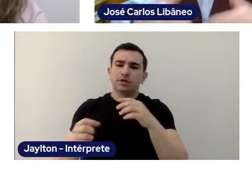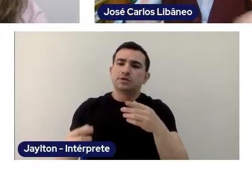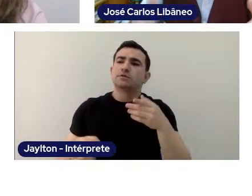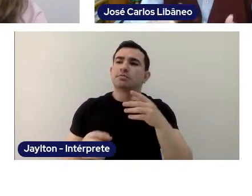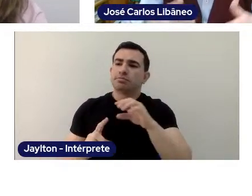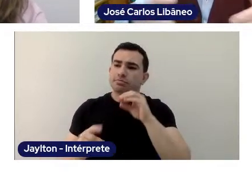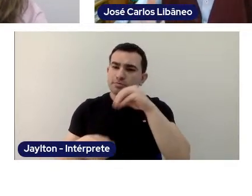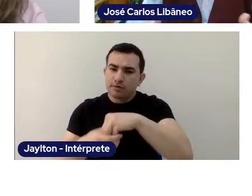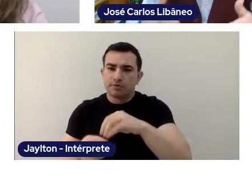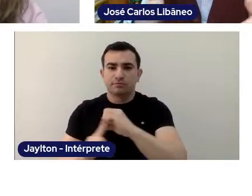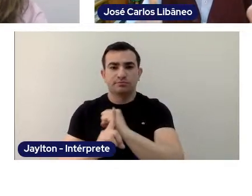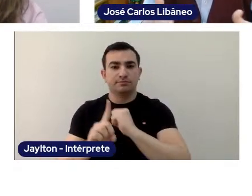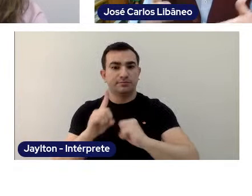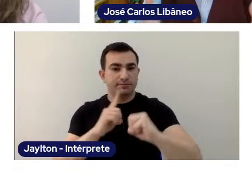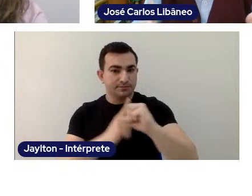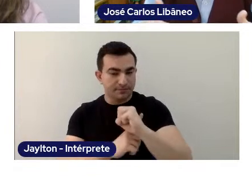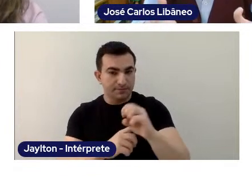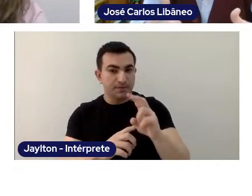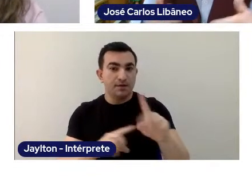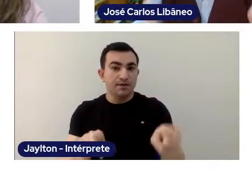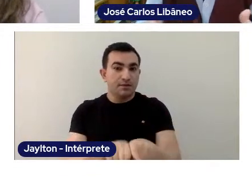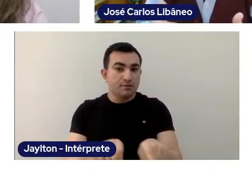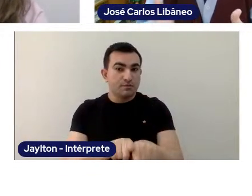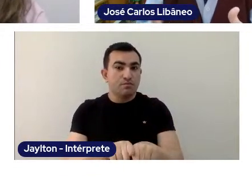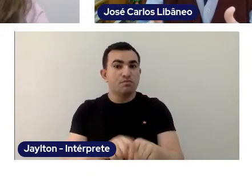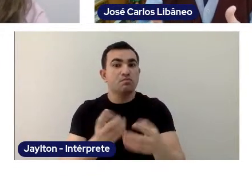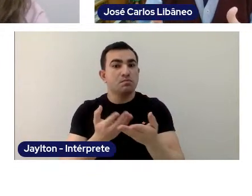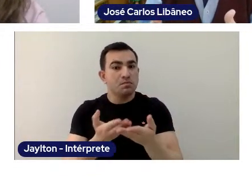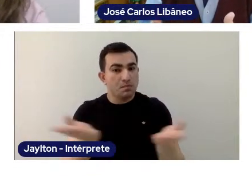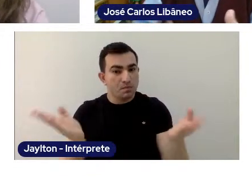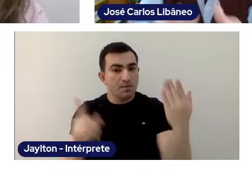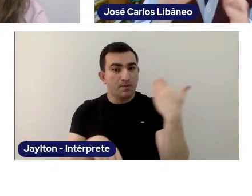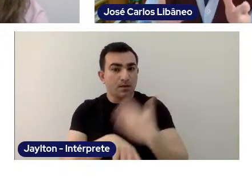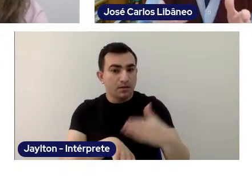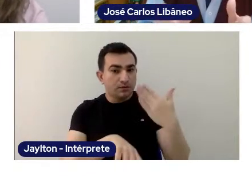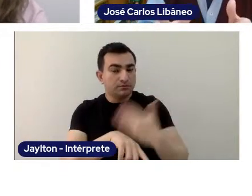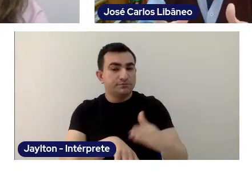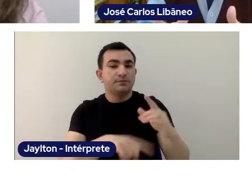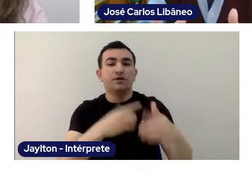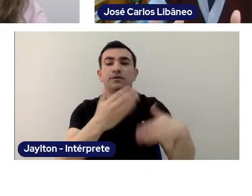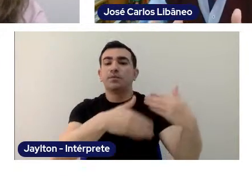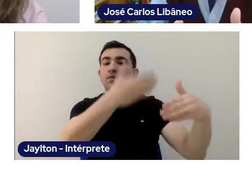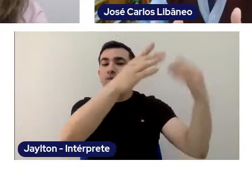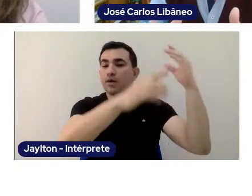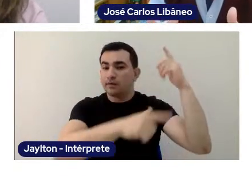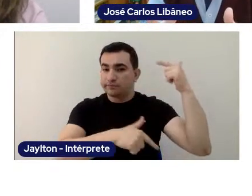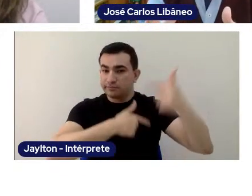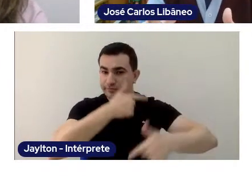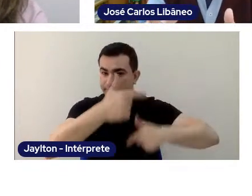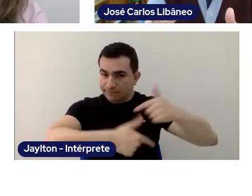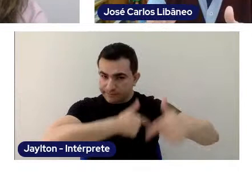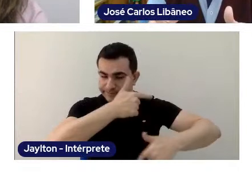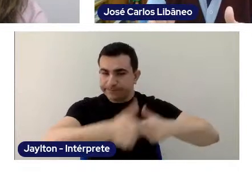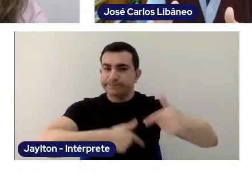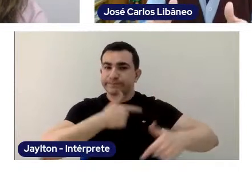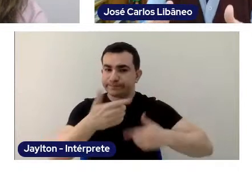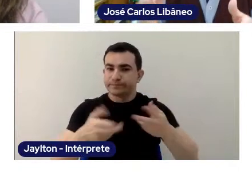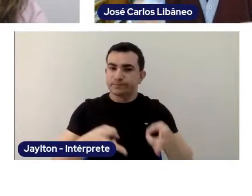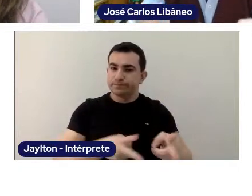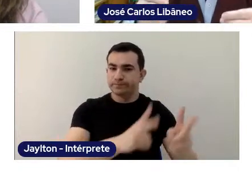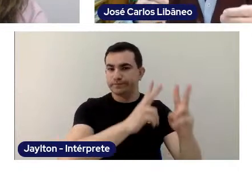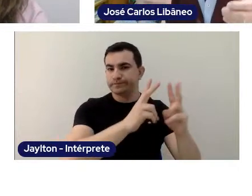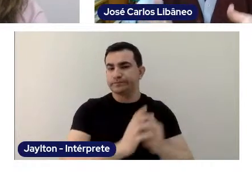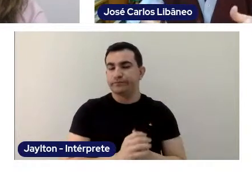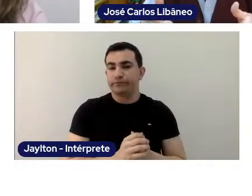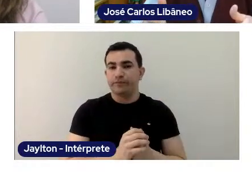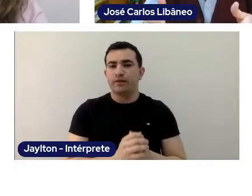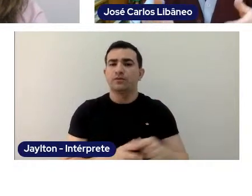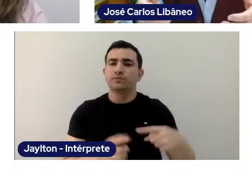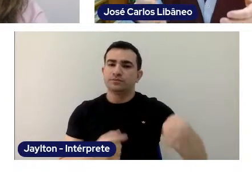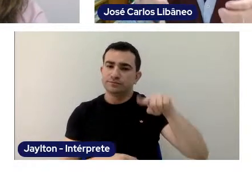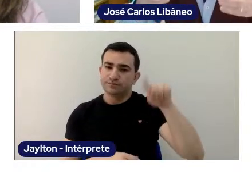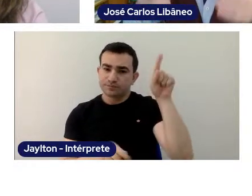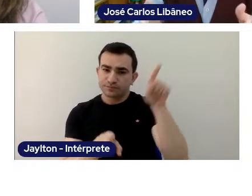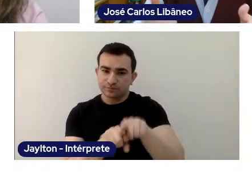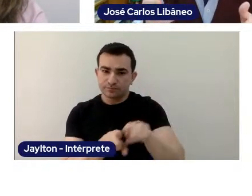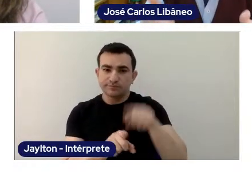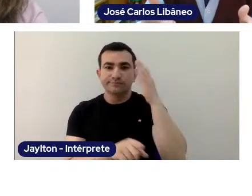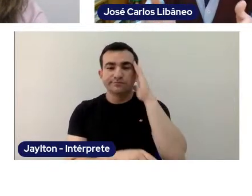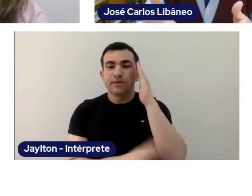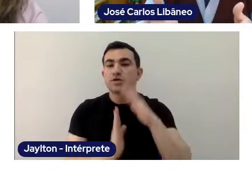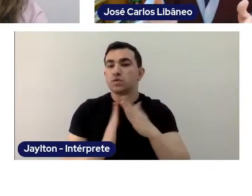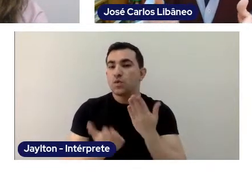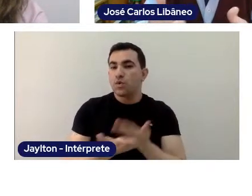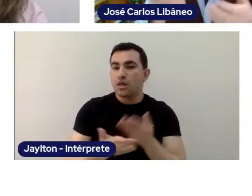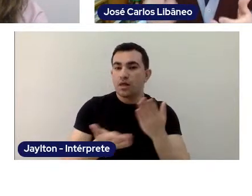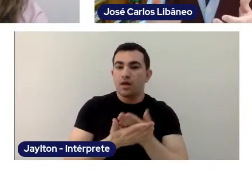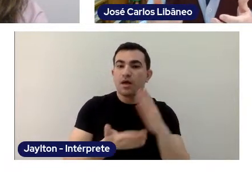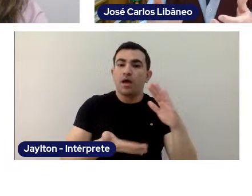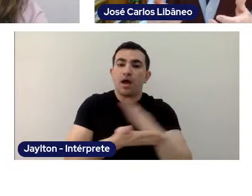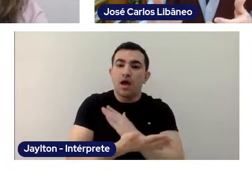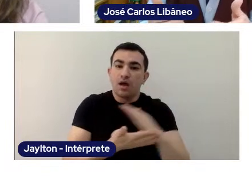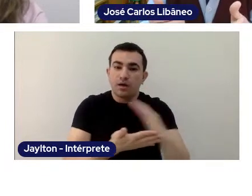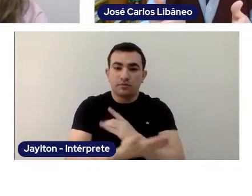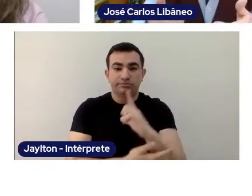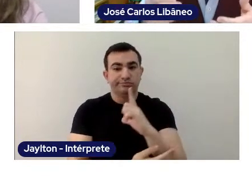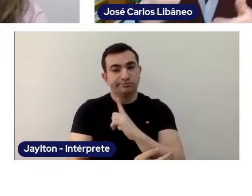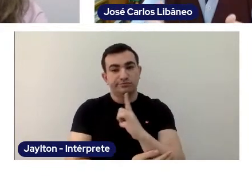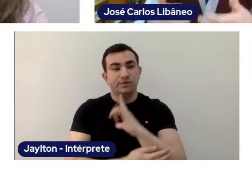Including the professional formation and practice, right? But, at the same time, I understand that schools receive individuals that are immersed in social inequalities